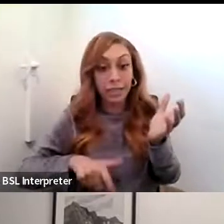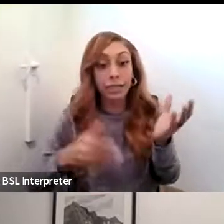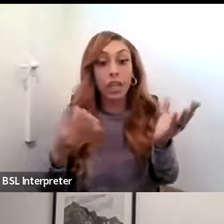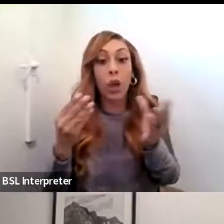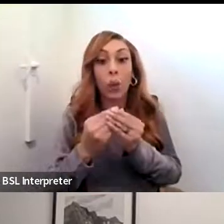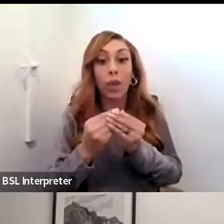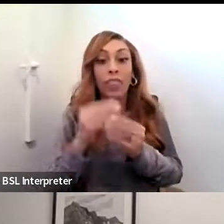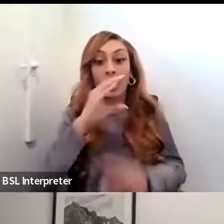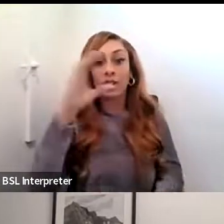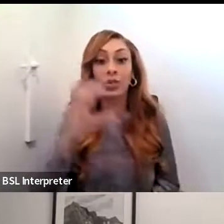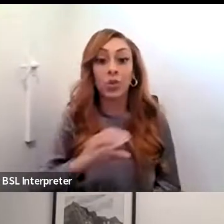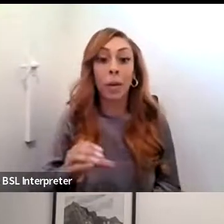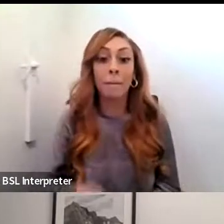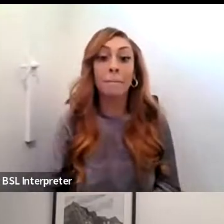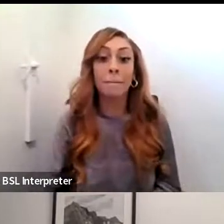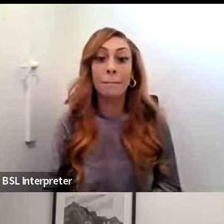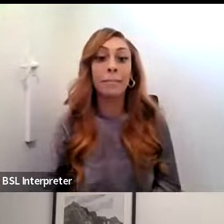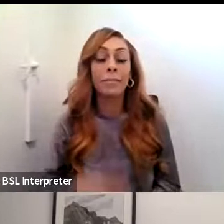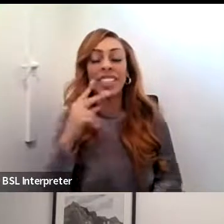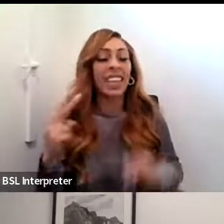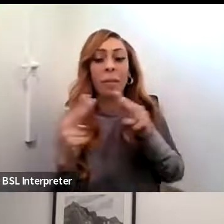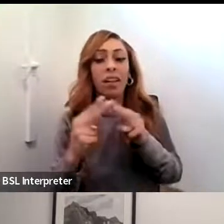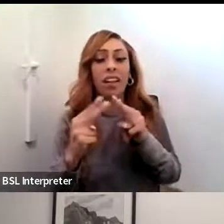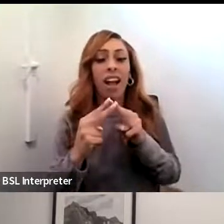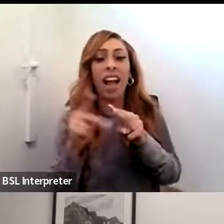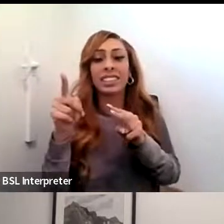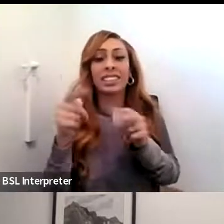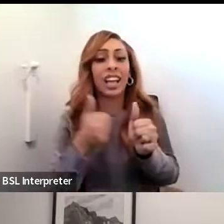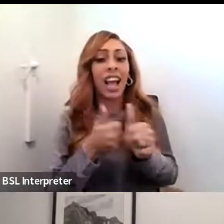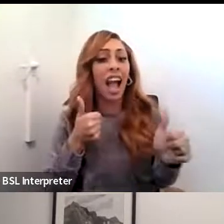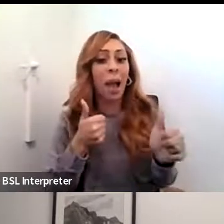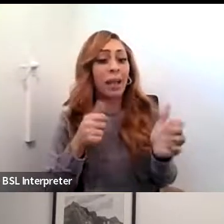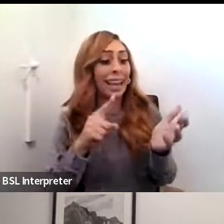I think what happened was he contacted some guys from a company called Liminal and went "how do I do this"